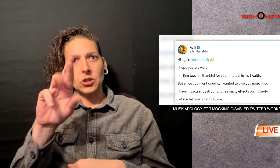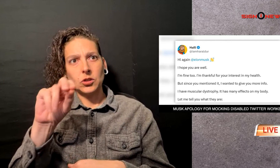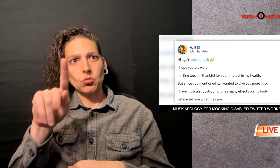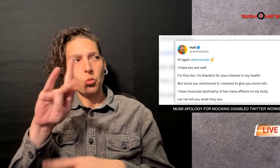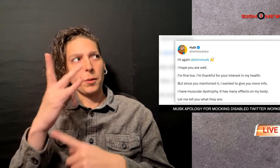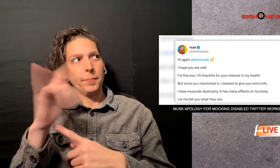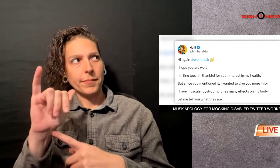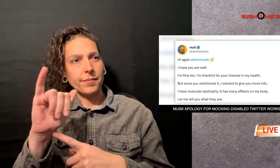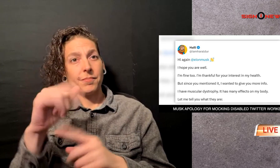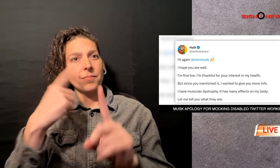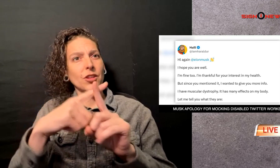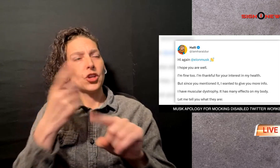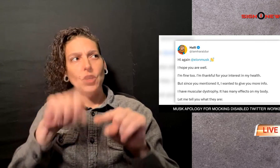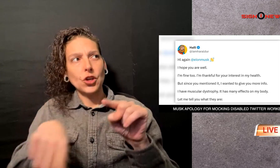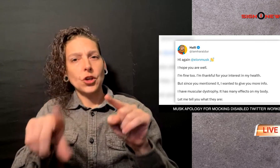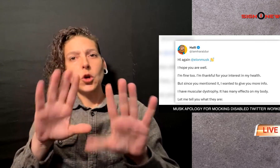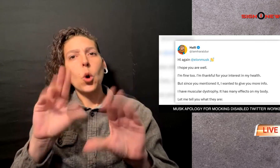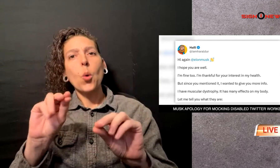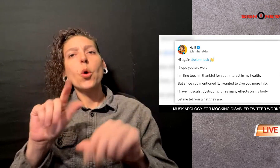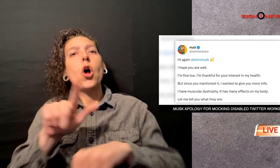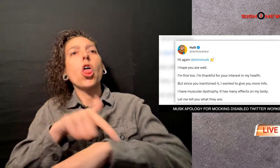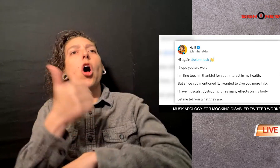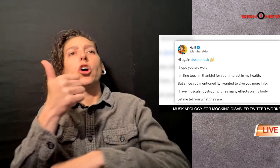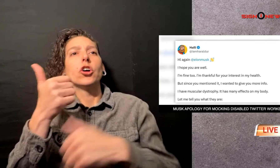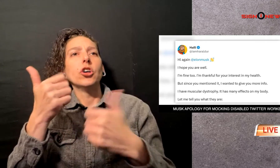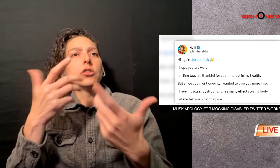and could no longer do manual work for long periods of time